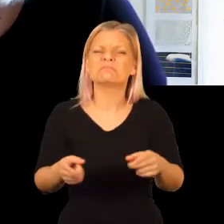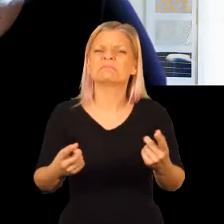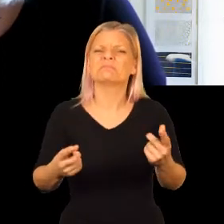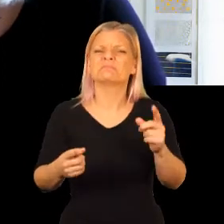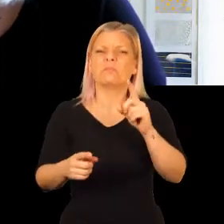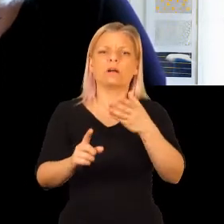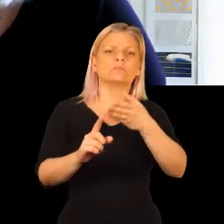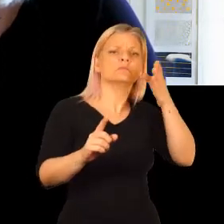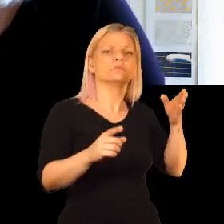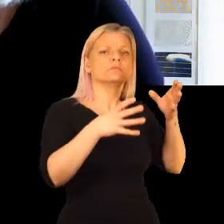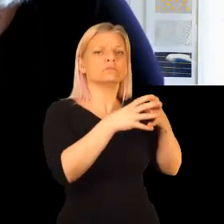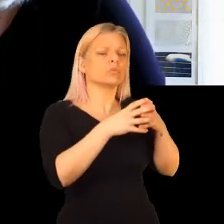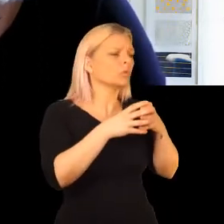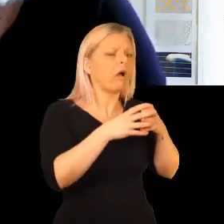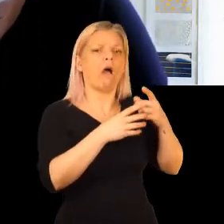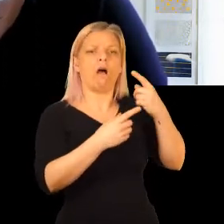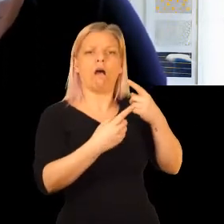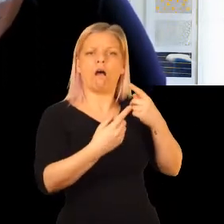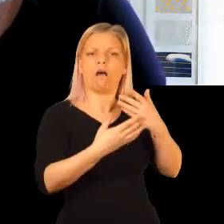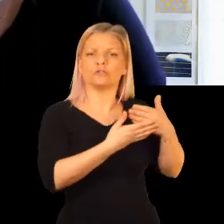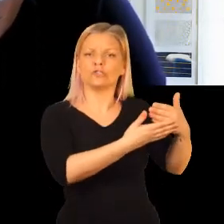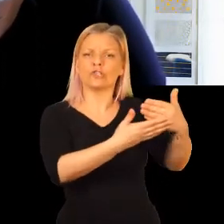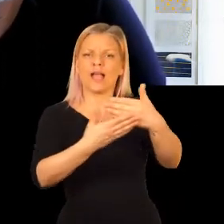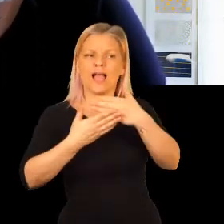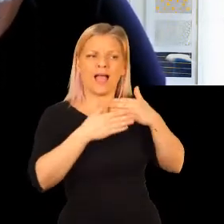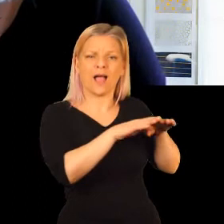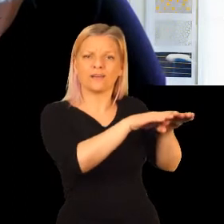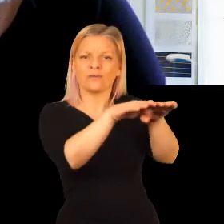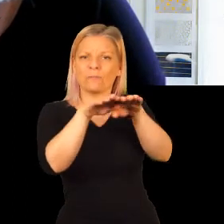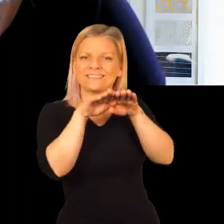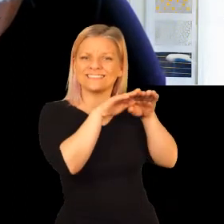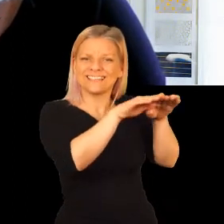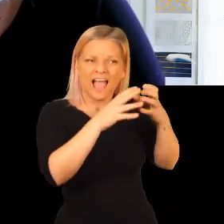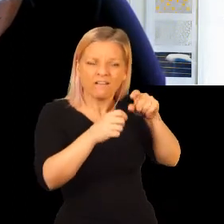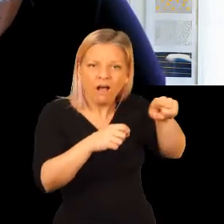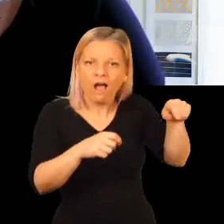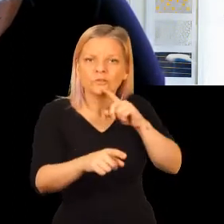you know fix it all actually when i then was with other people who there was this kind of shared